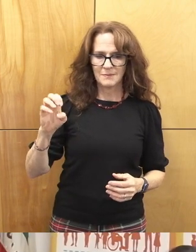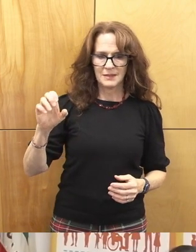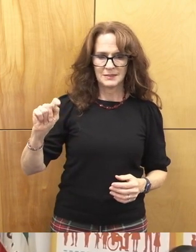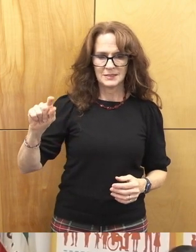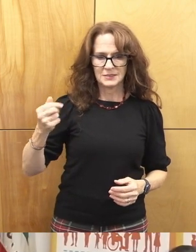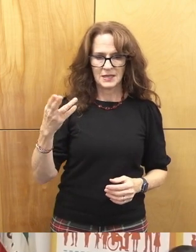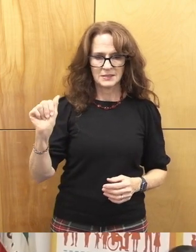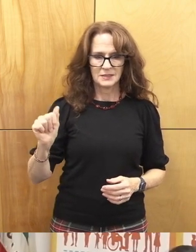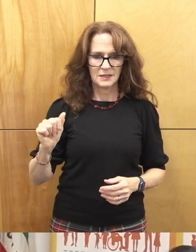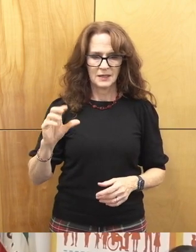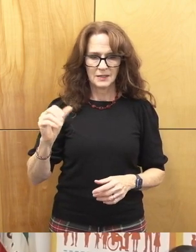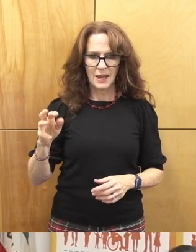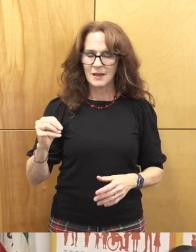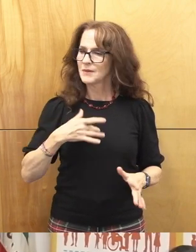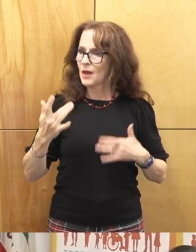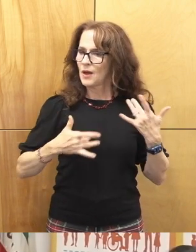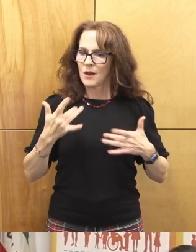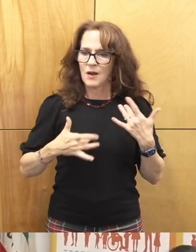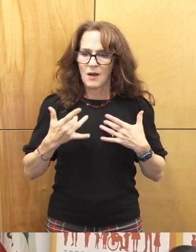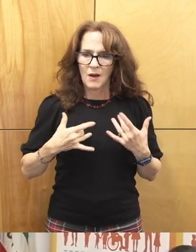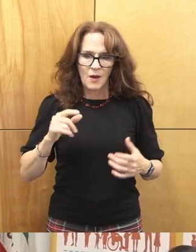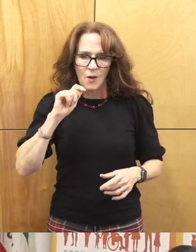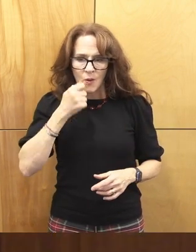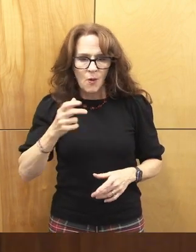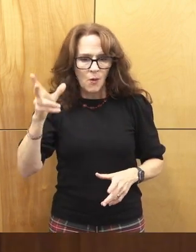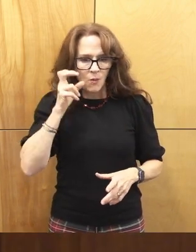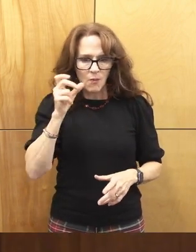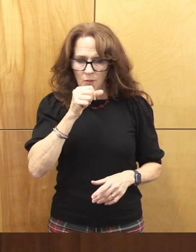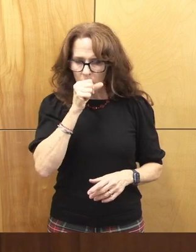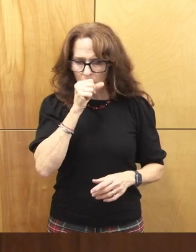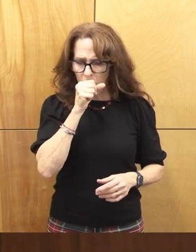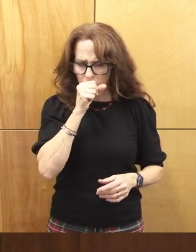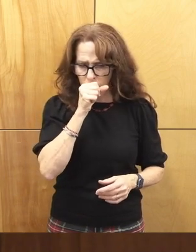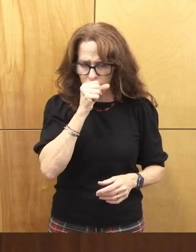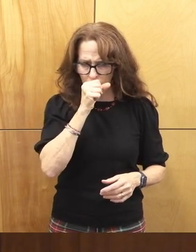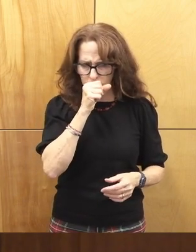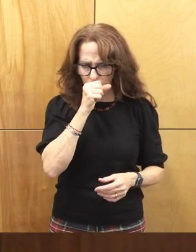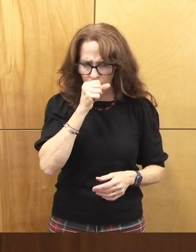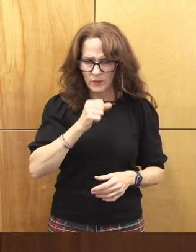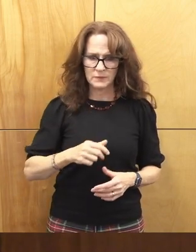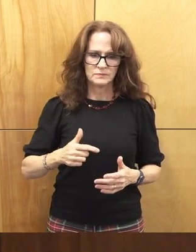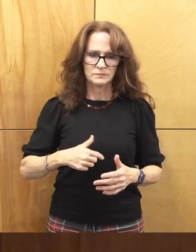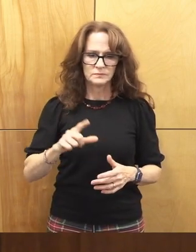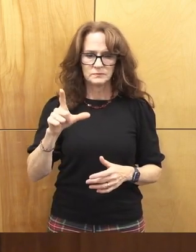That's amazing. That's so cool to hear. So I just wanted to highlight, you mentioned Link Crew.